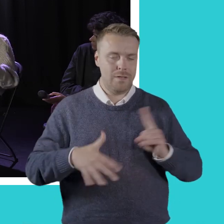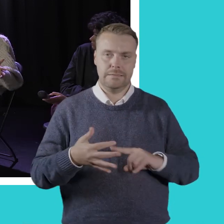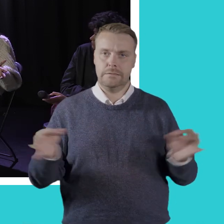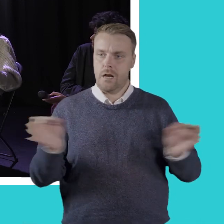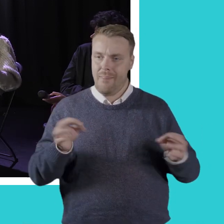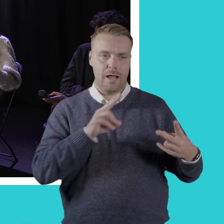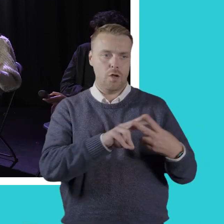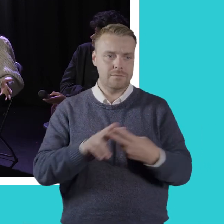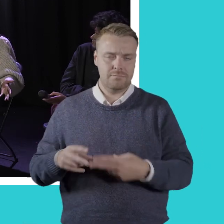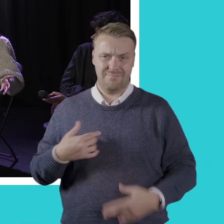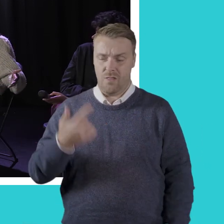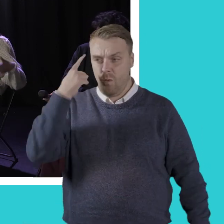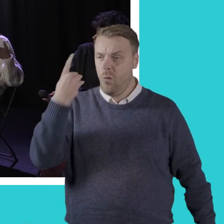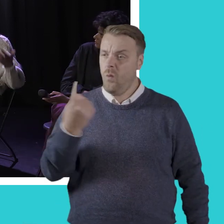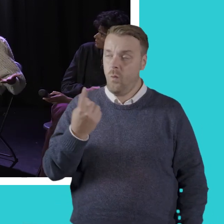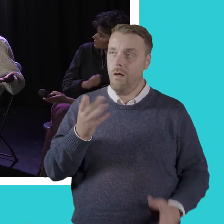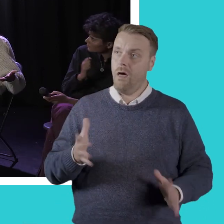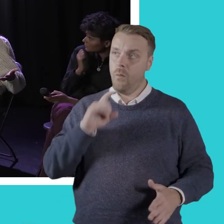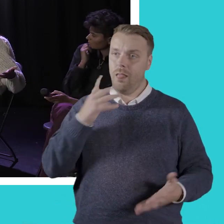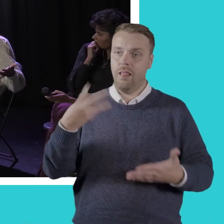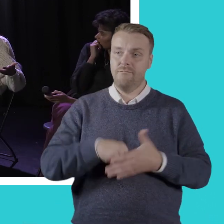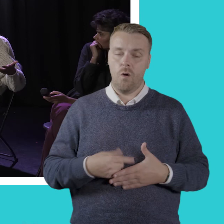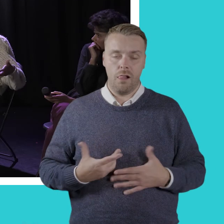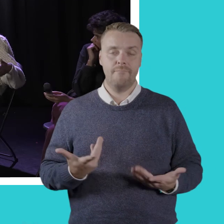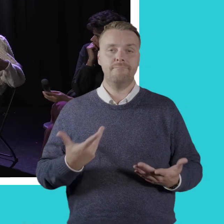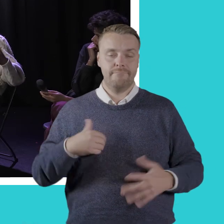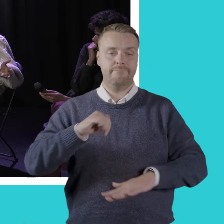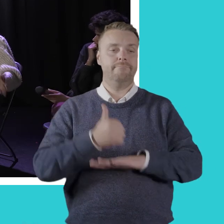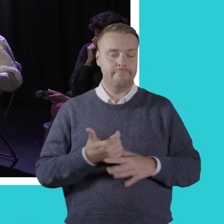like who's going to want to be involved and I was so blown away by the number of people